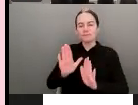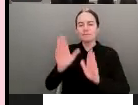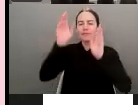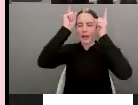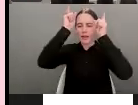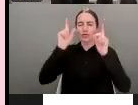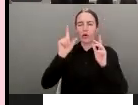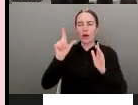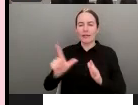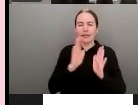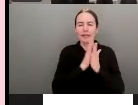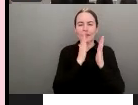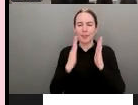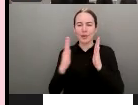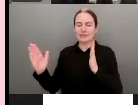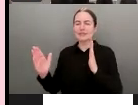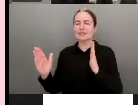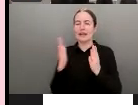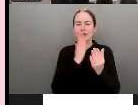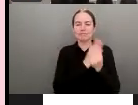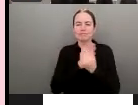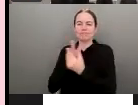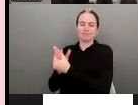it integrates - there are some accessibility tests